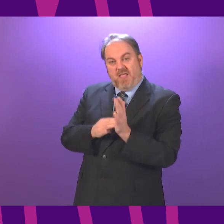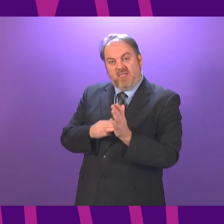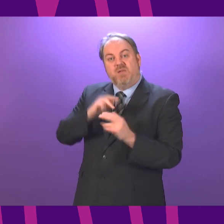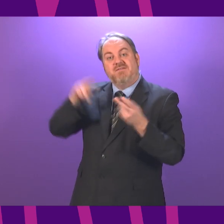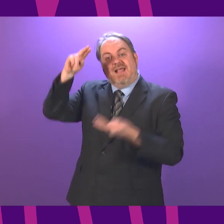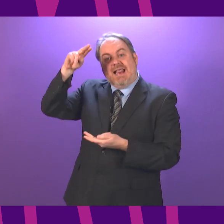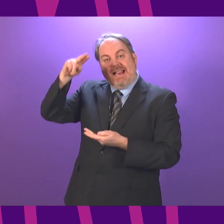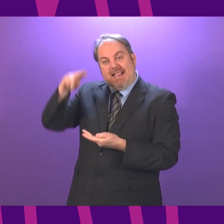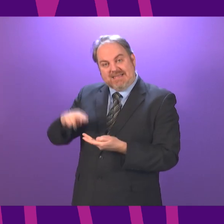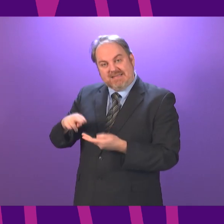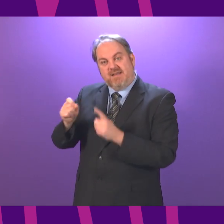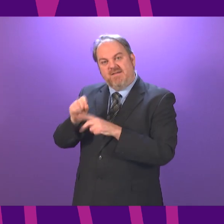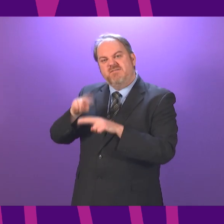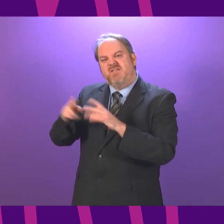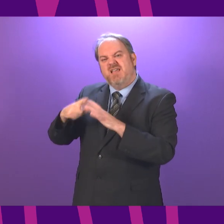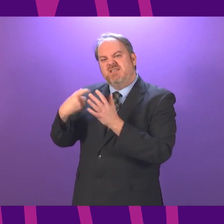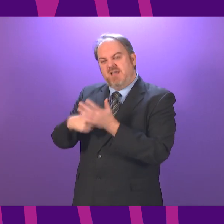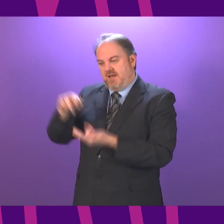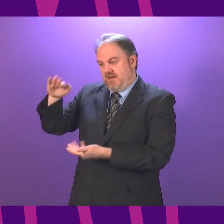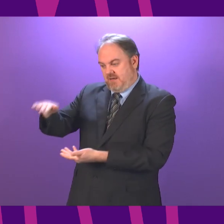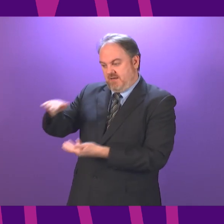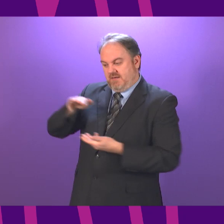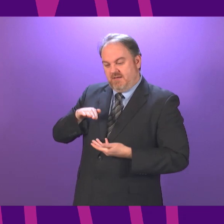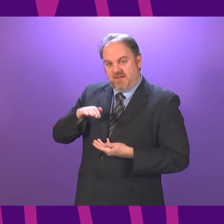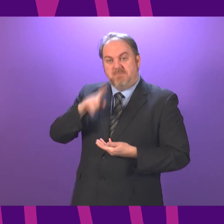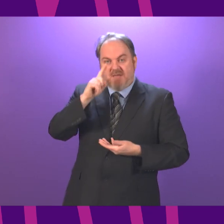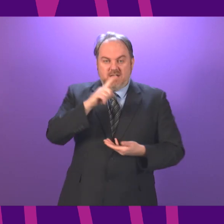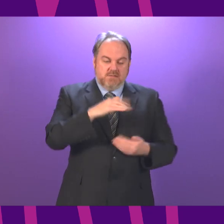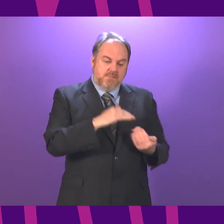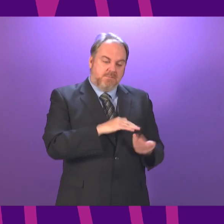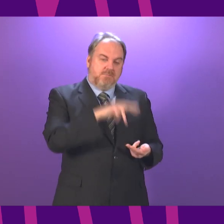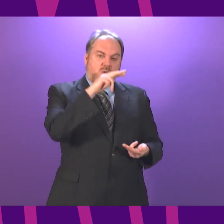from Pfizer. We will have the same overall, but the phasing will be different. Is Ruth Davidson